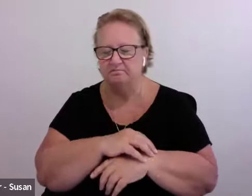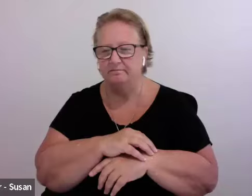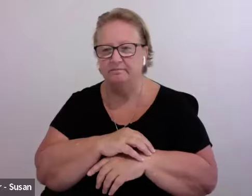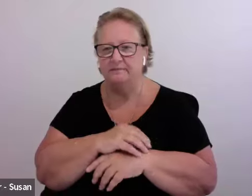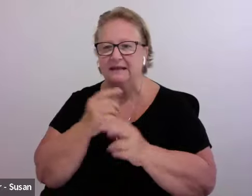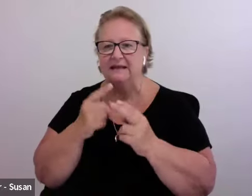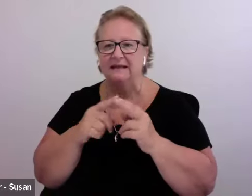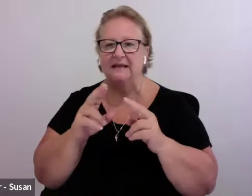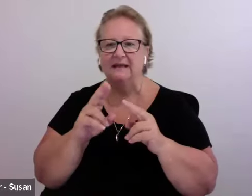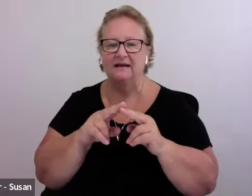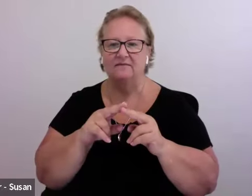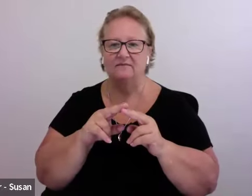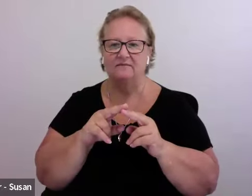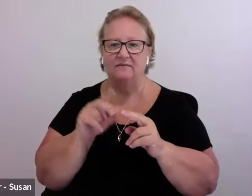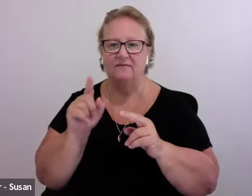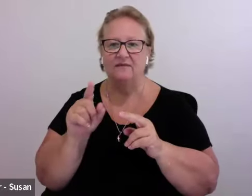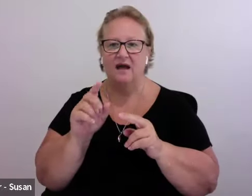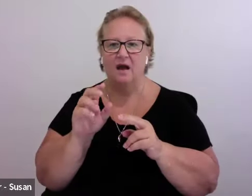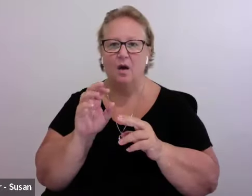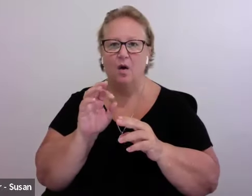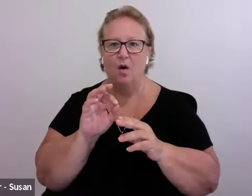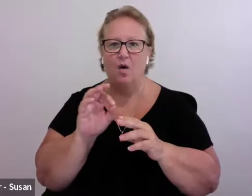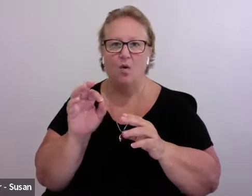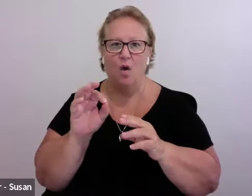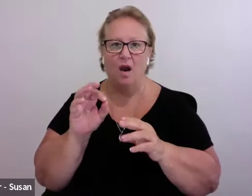occasional contributors, workshop participants or